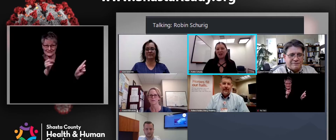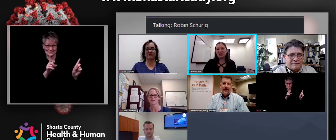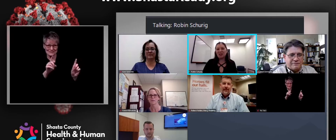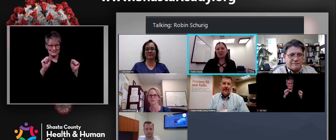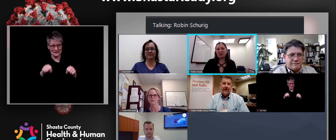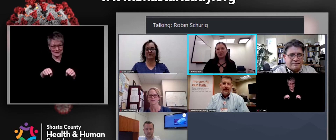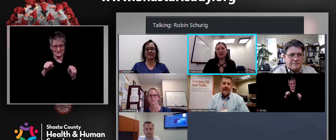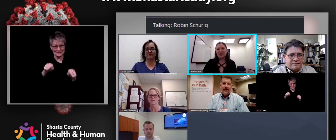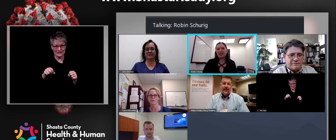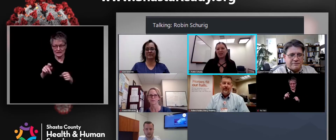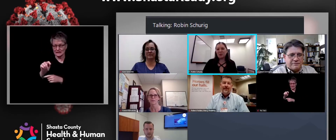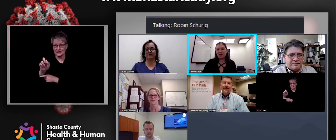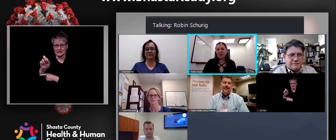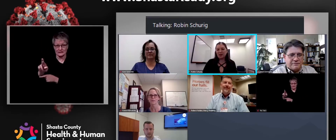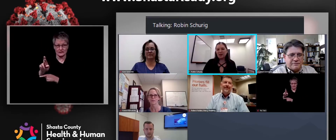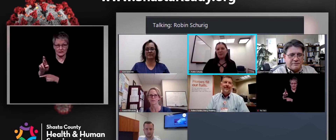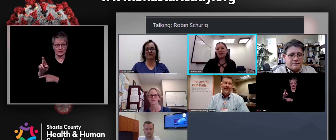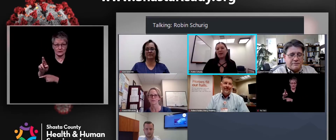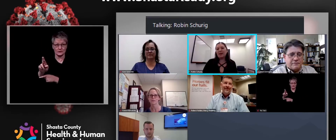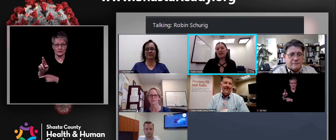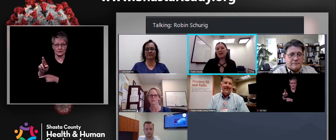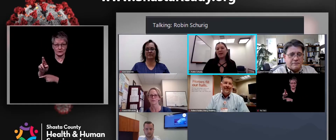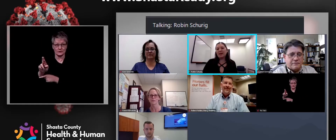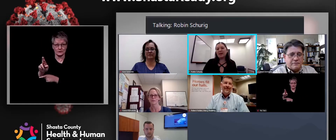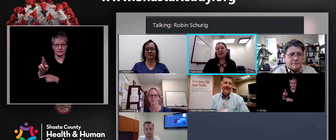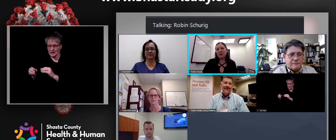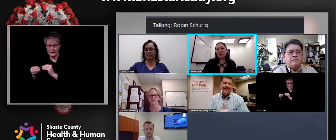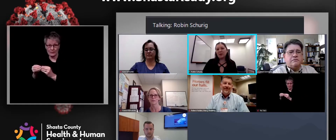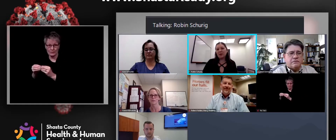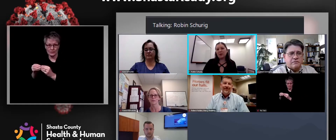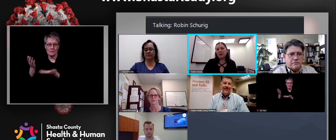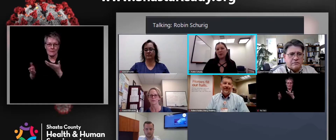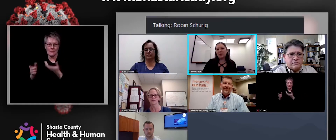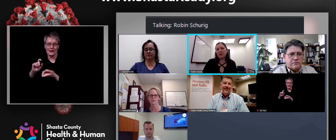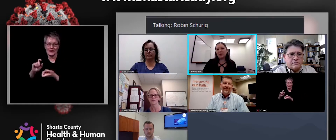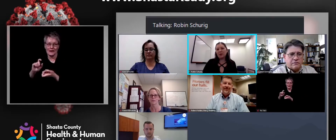will change as early as next week, because statewide, we're getting close to hitting